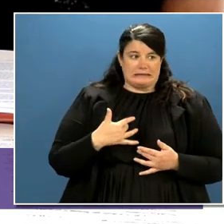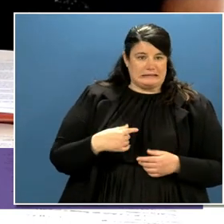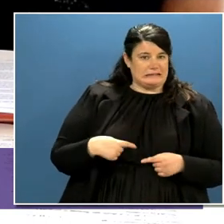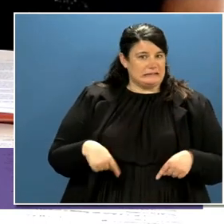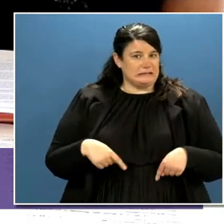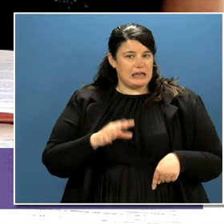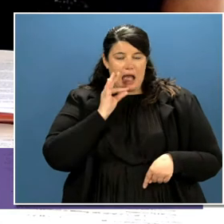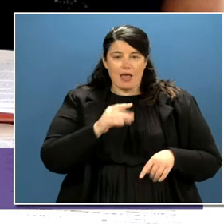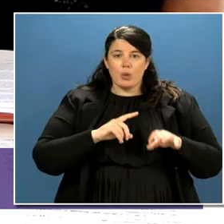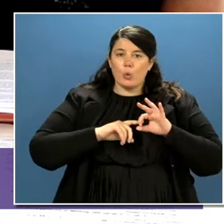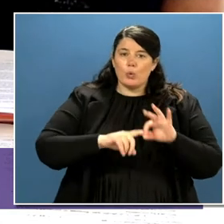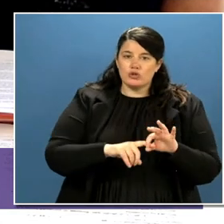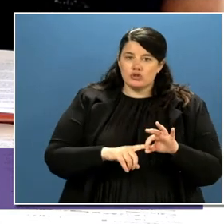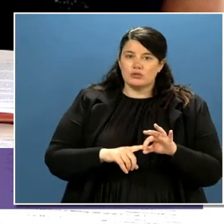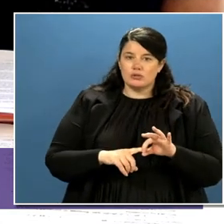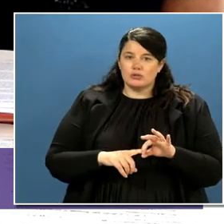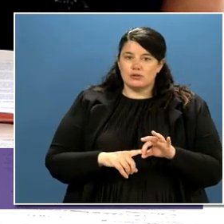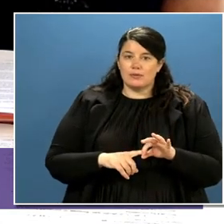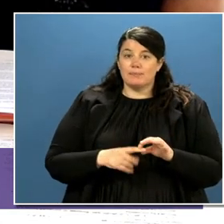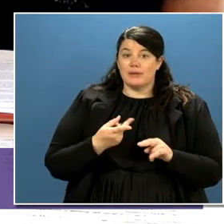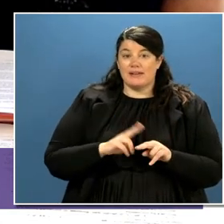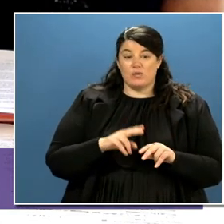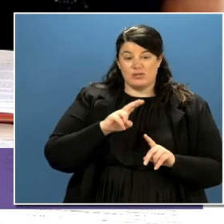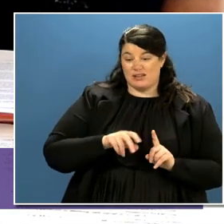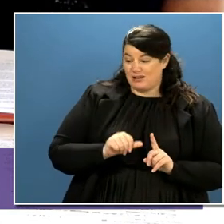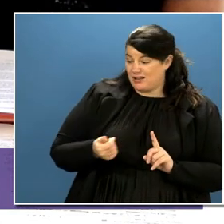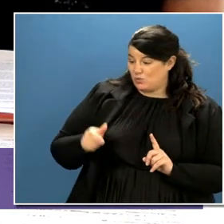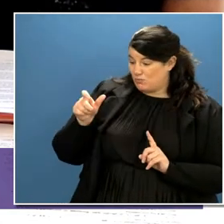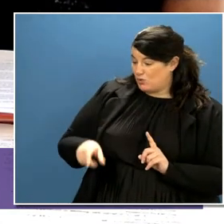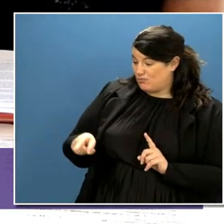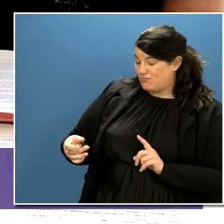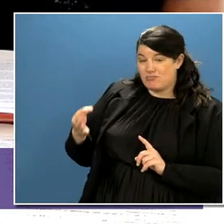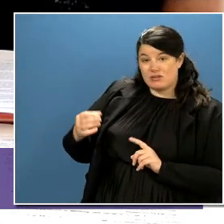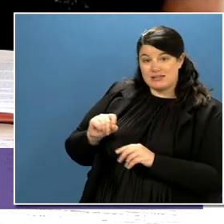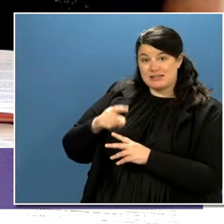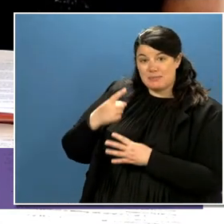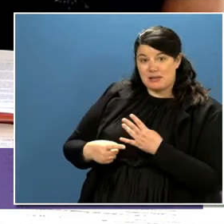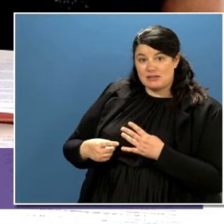sitting next to a colleague that doesn't have disability you will say --- oh, you will just ask a question.